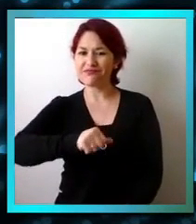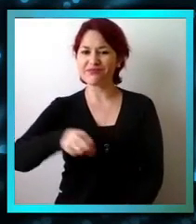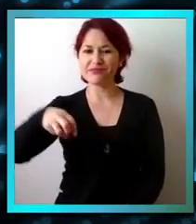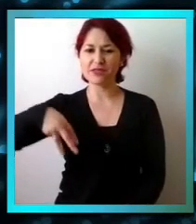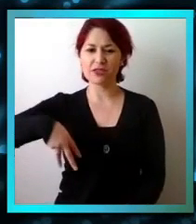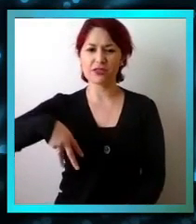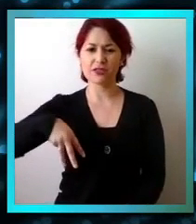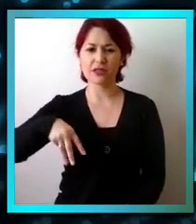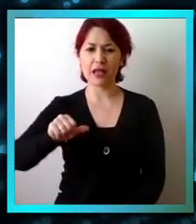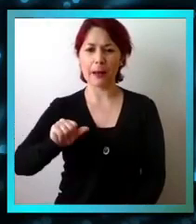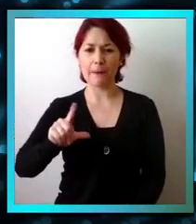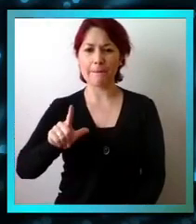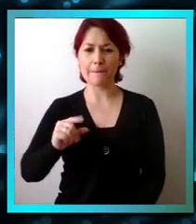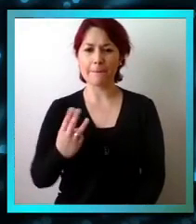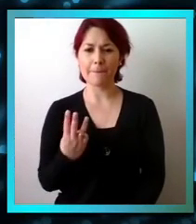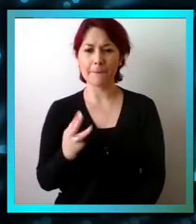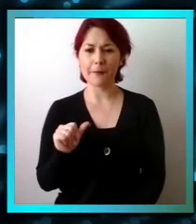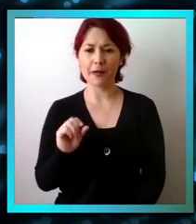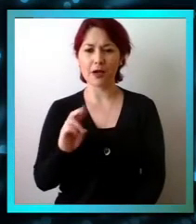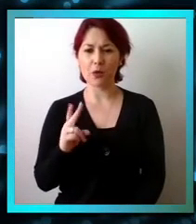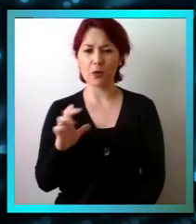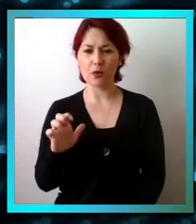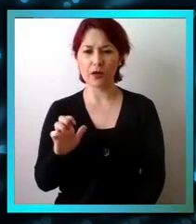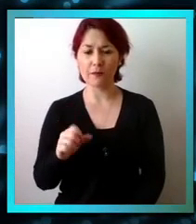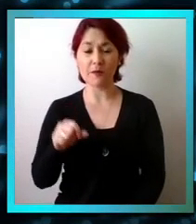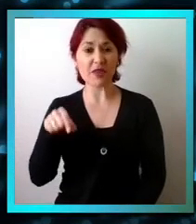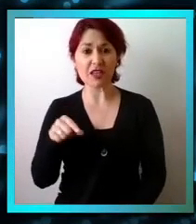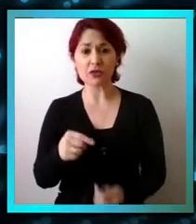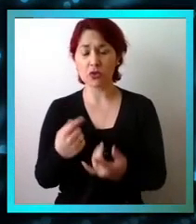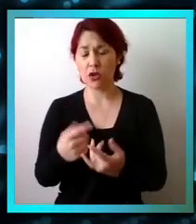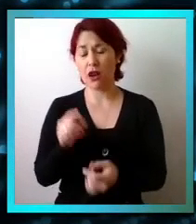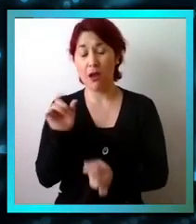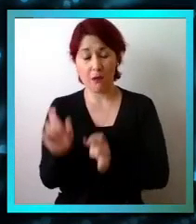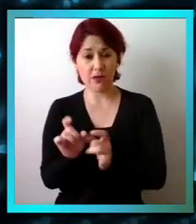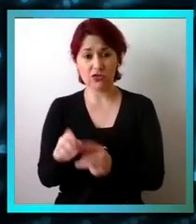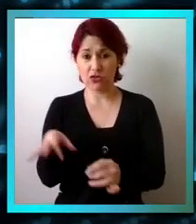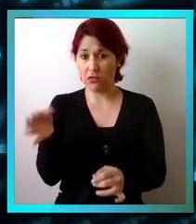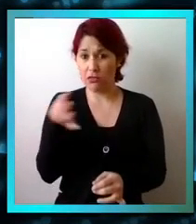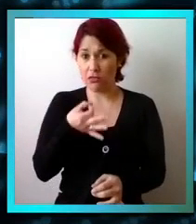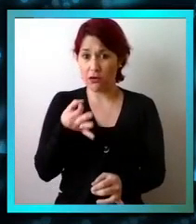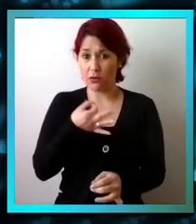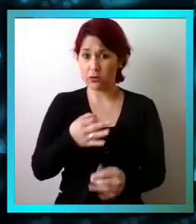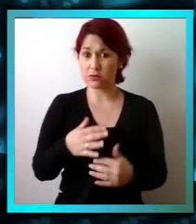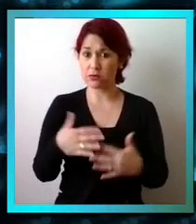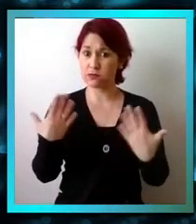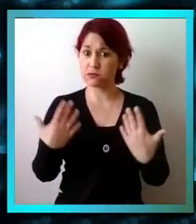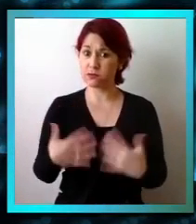these attacks they are not designed to hack scada systems or internet of things their infrastructure